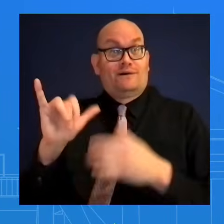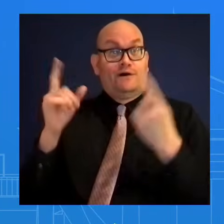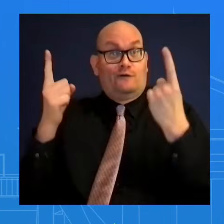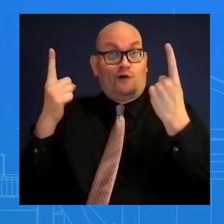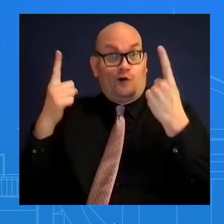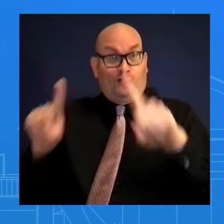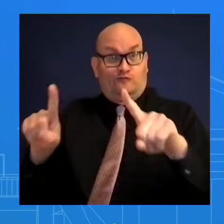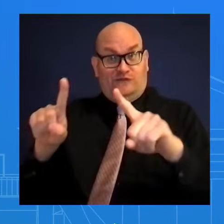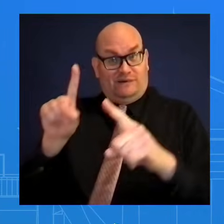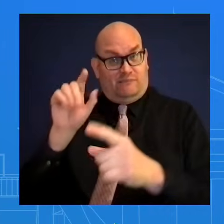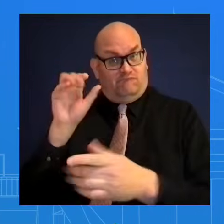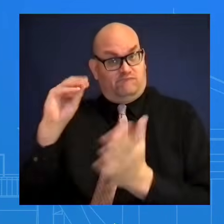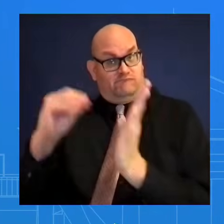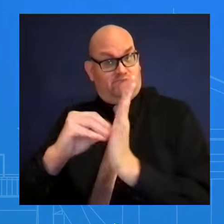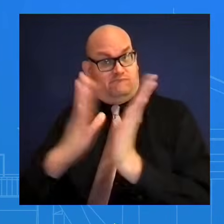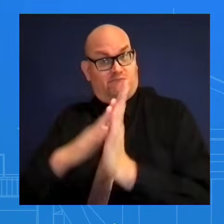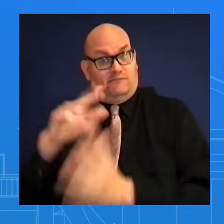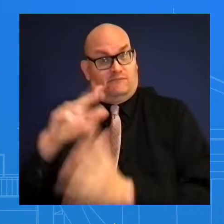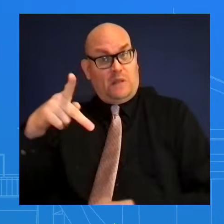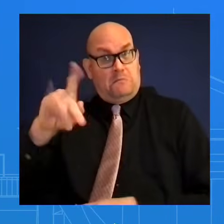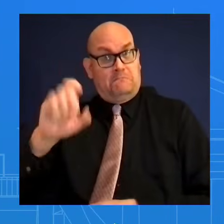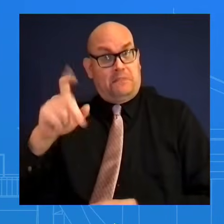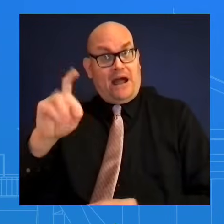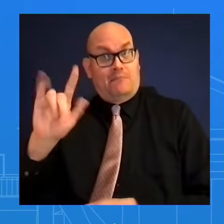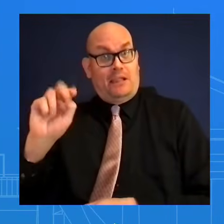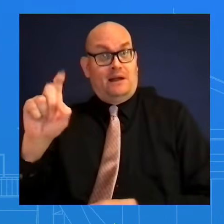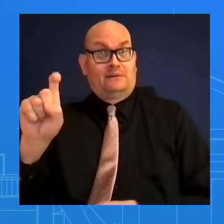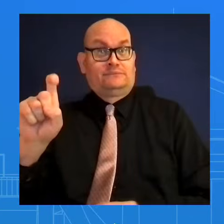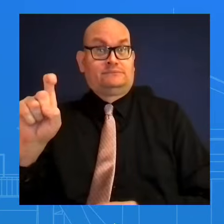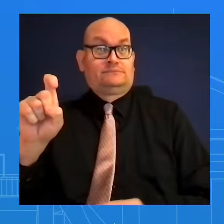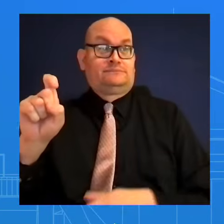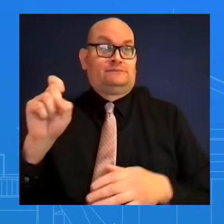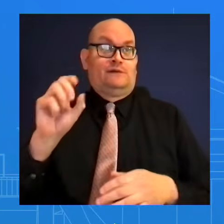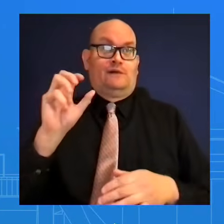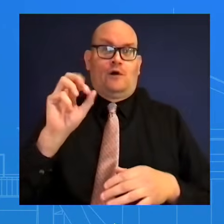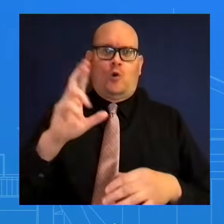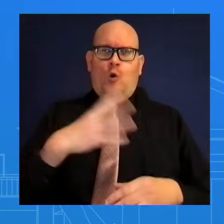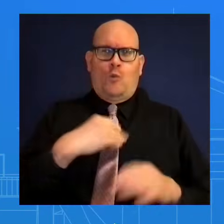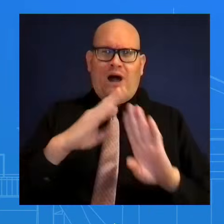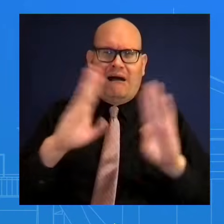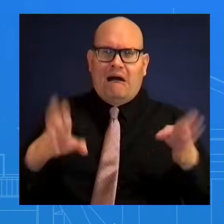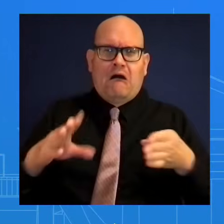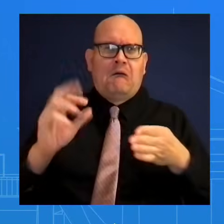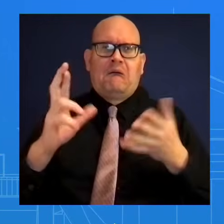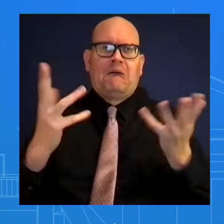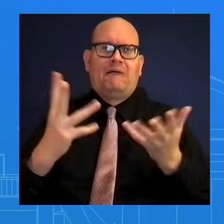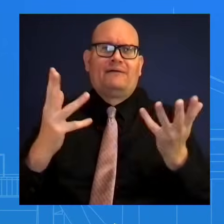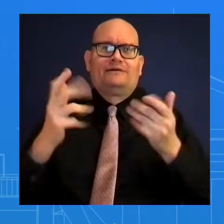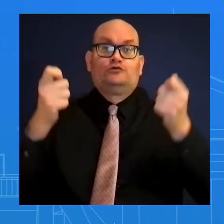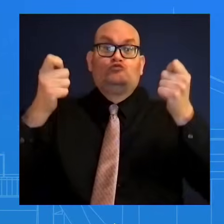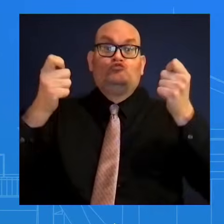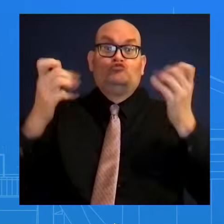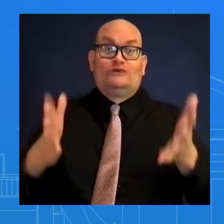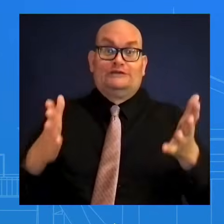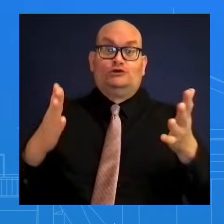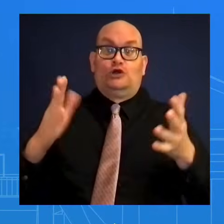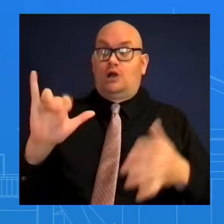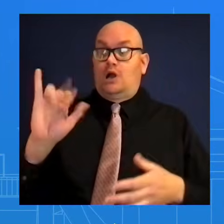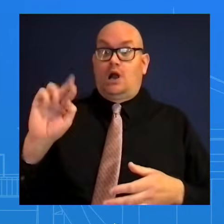I just don't have anything more to add -- to speak to specifically on -- on what was agreed or discussed.